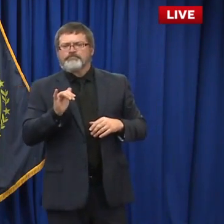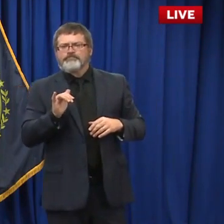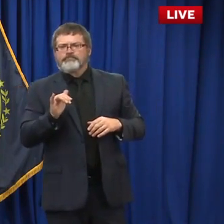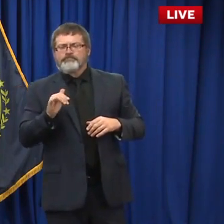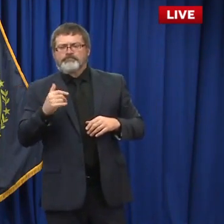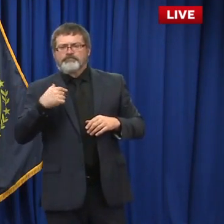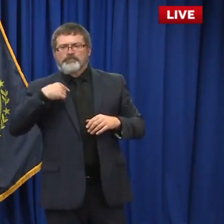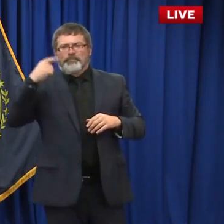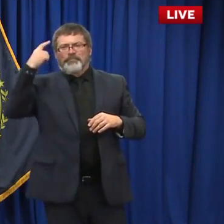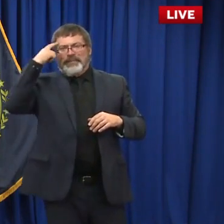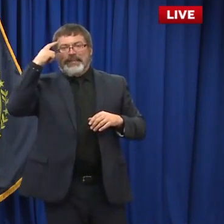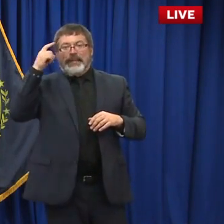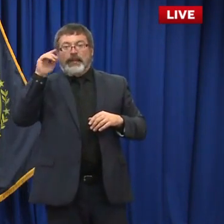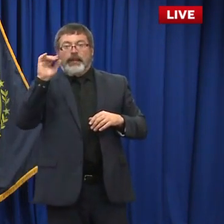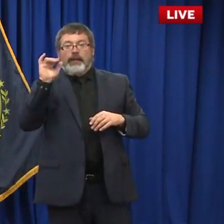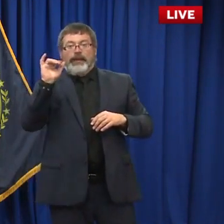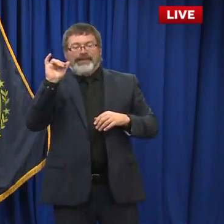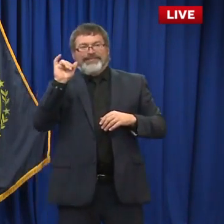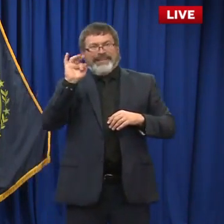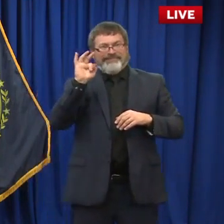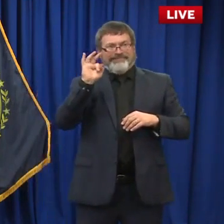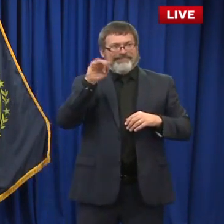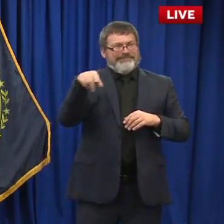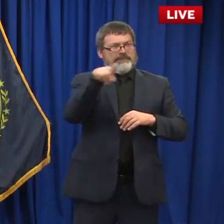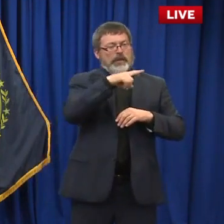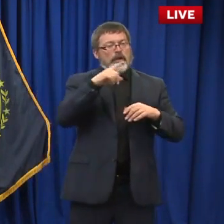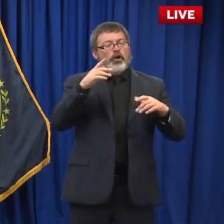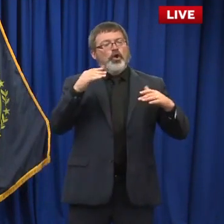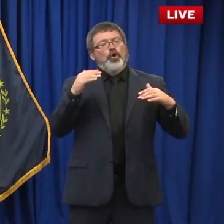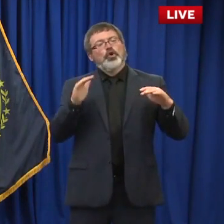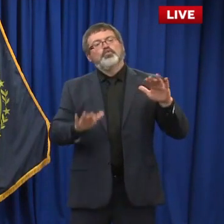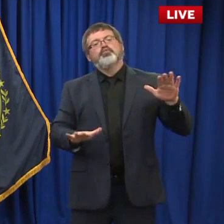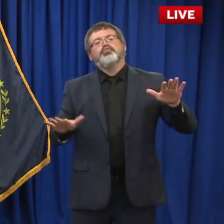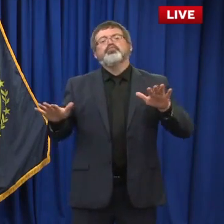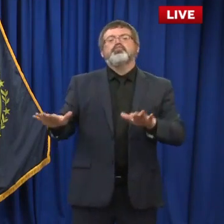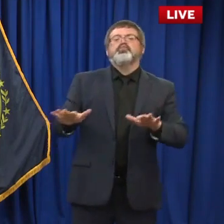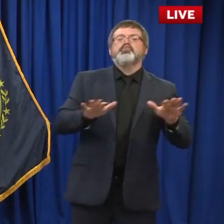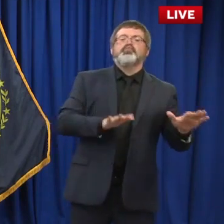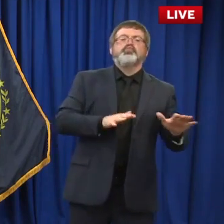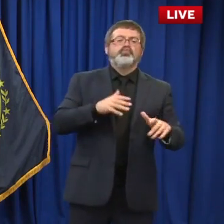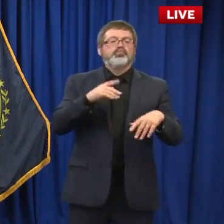I DON'T THINK ANYONE IS HOLDING BACK ON INCREASING TESTING CAPACITY, GETTING THE REAGENTS MANUFACTURED AS FAST AS POSSIBLE.